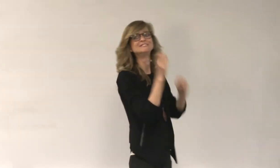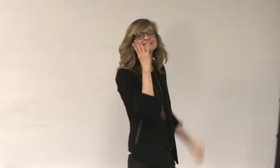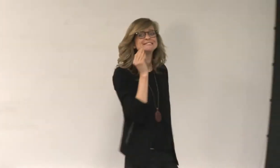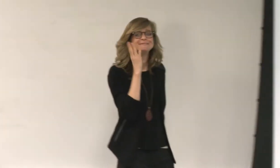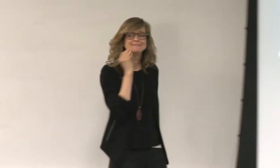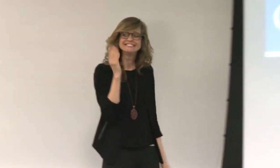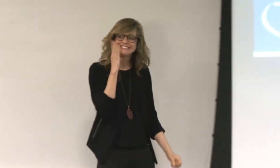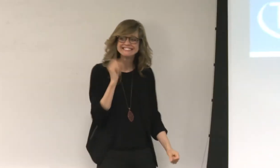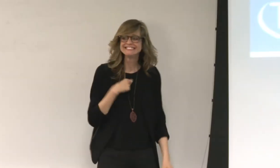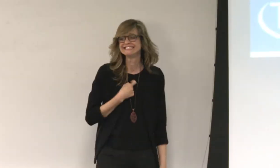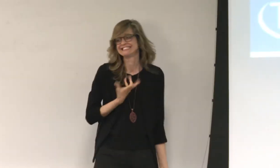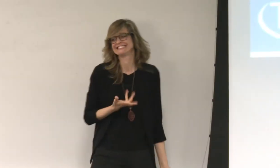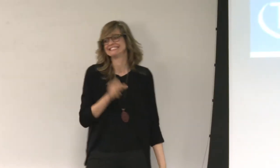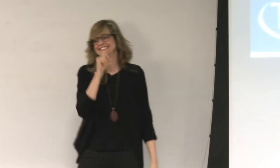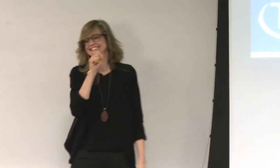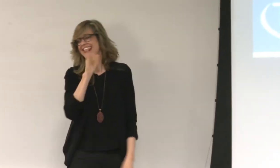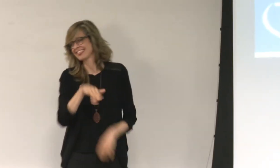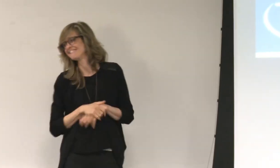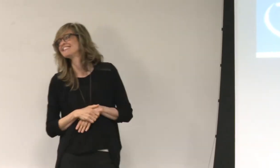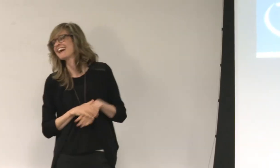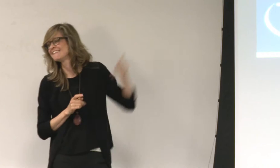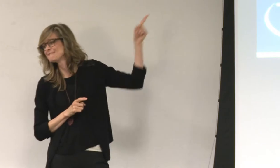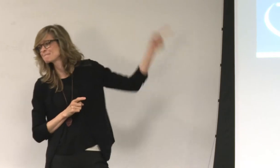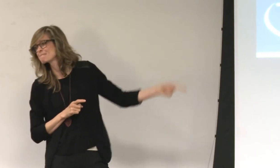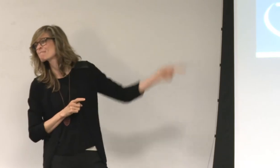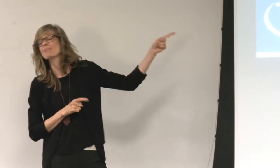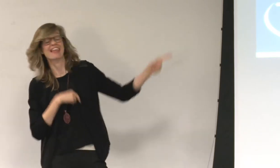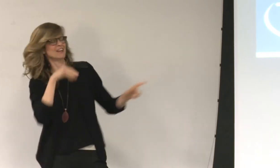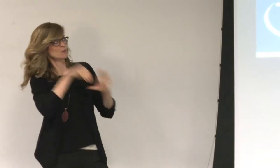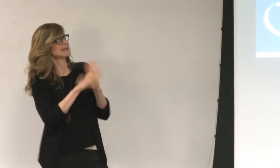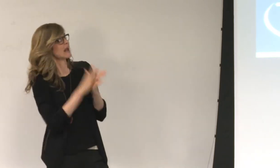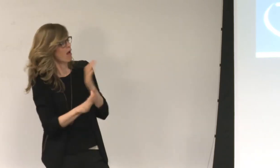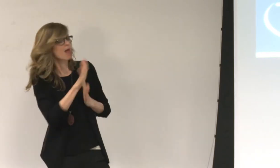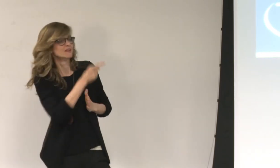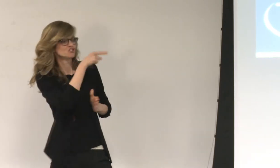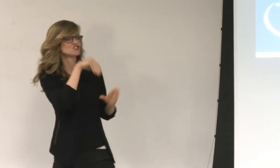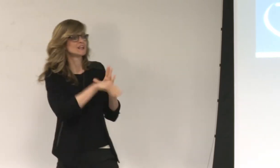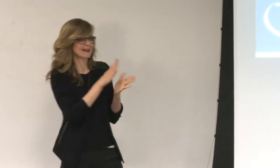I HAVE HAD A LOT OF WORK EXPERIENCE IN MY CAREER,